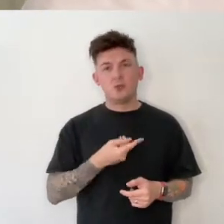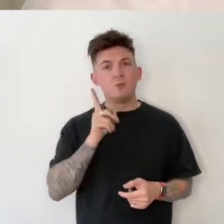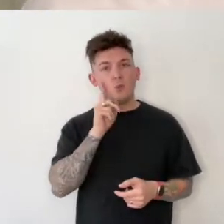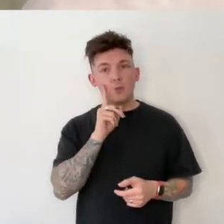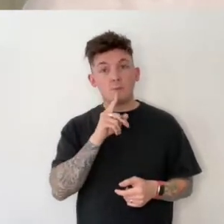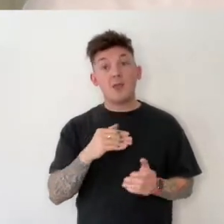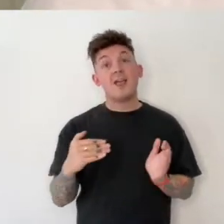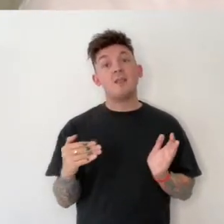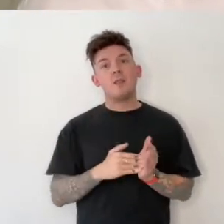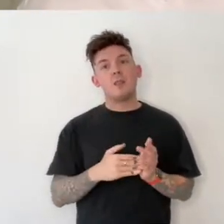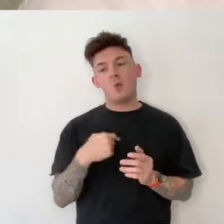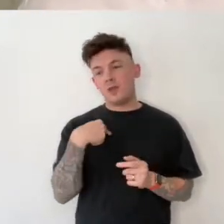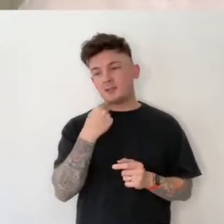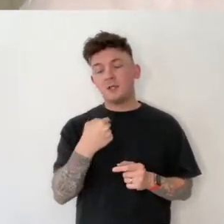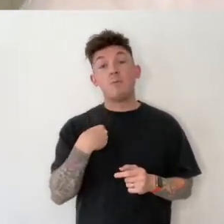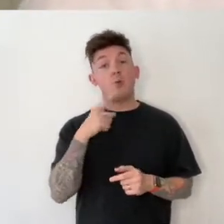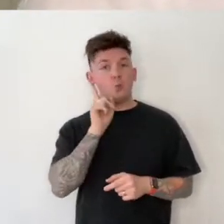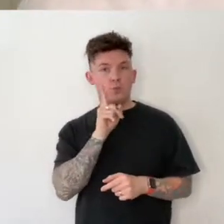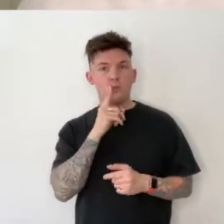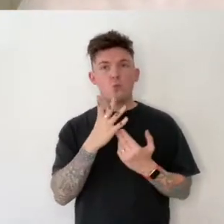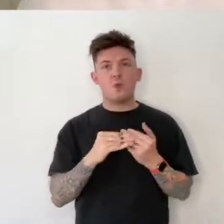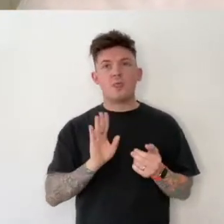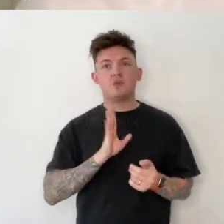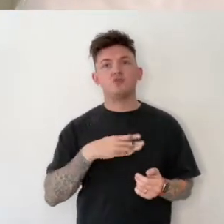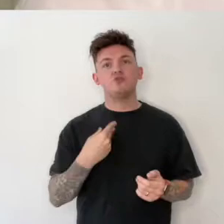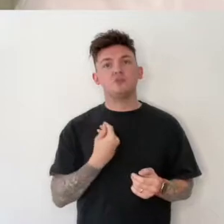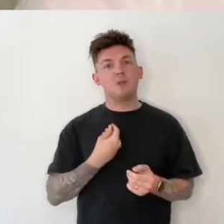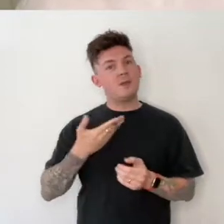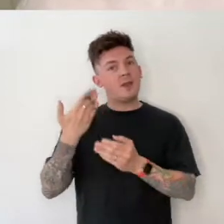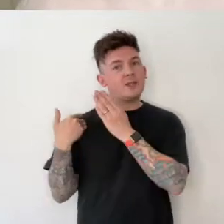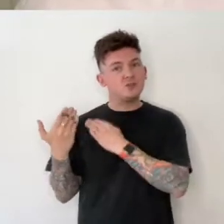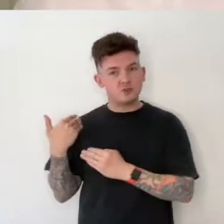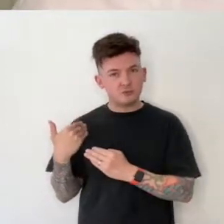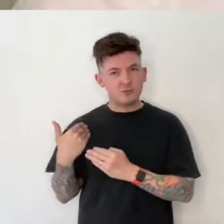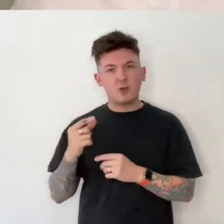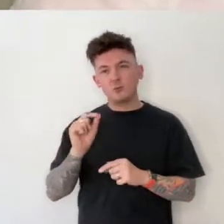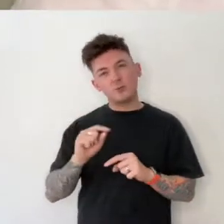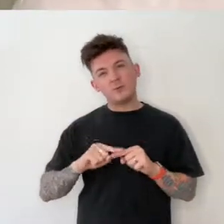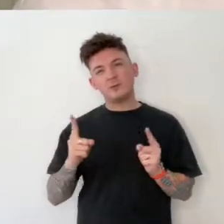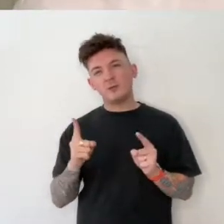transgender history maybe, which is kind of subtly different. you could always get round